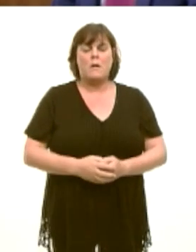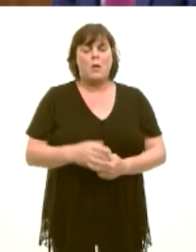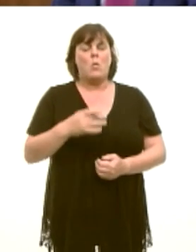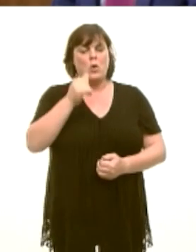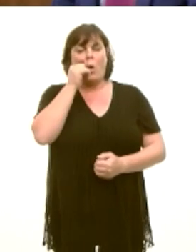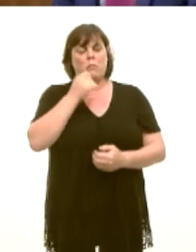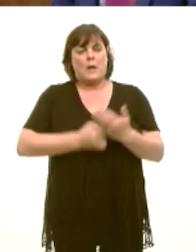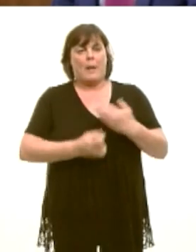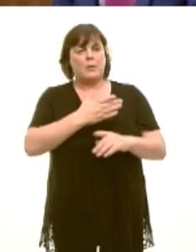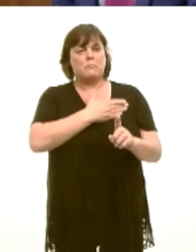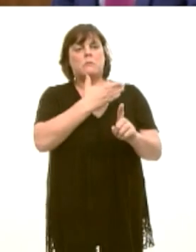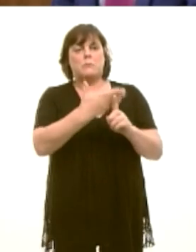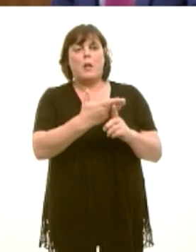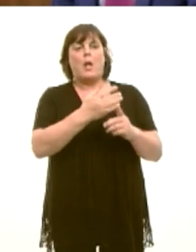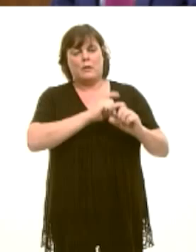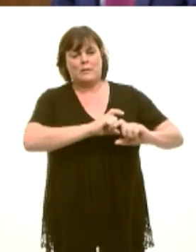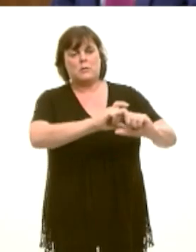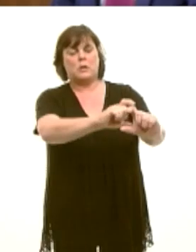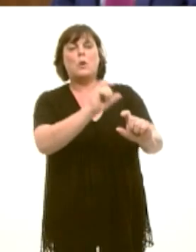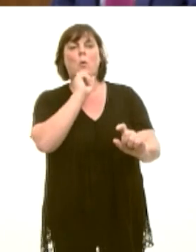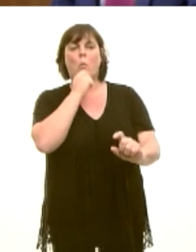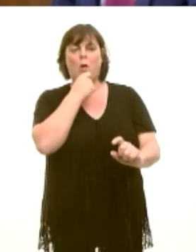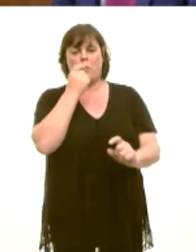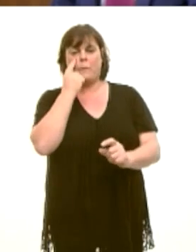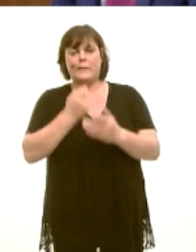continue to improve in the future, and what we have seen at UHW is a sign of that.